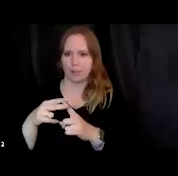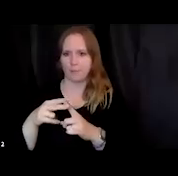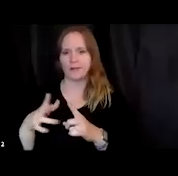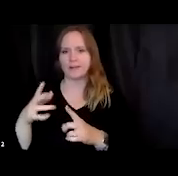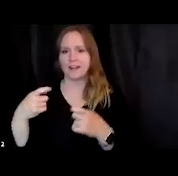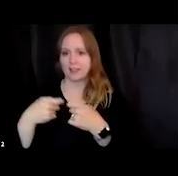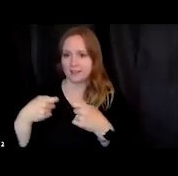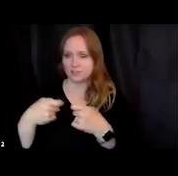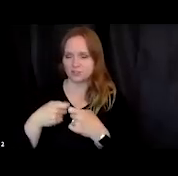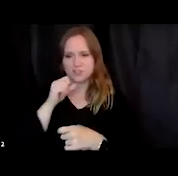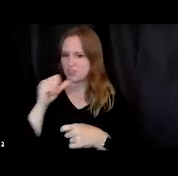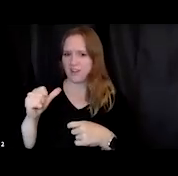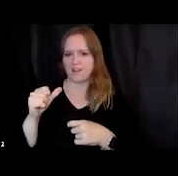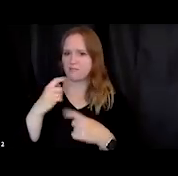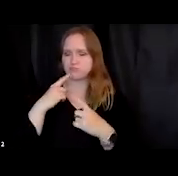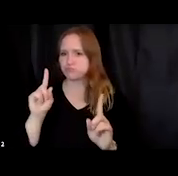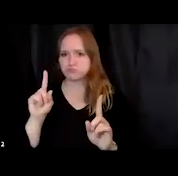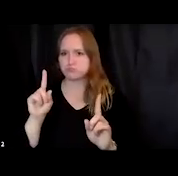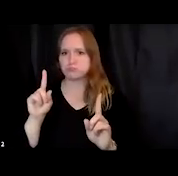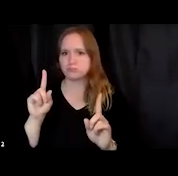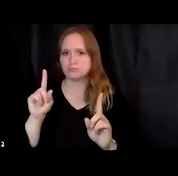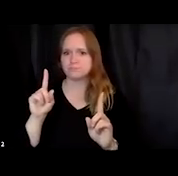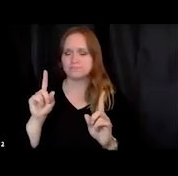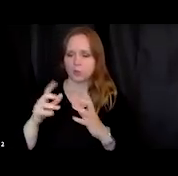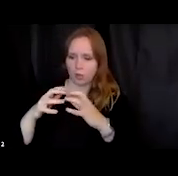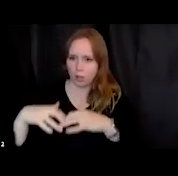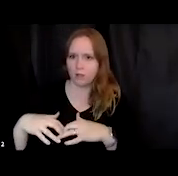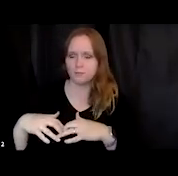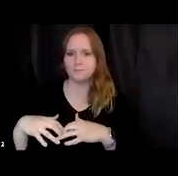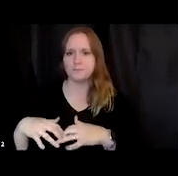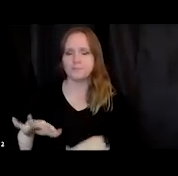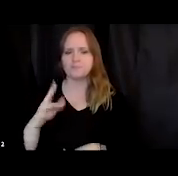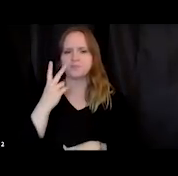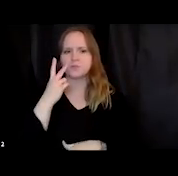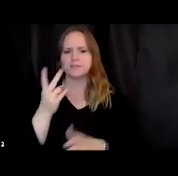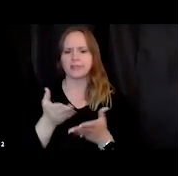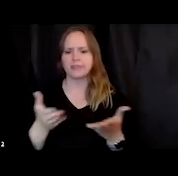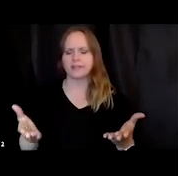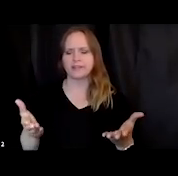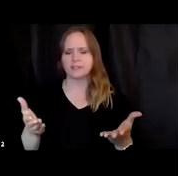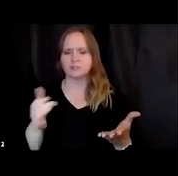So you might start to see devices that aren't working right, the stove isn't working